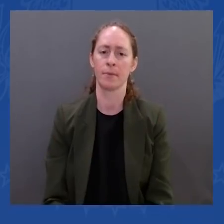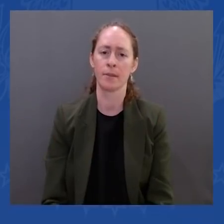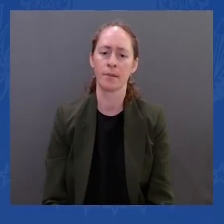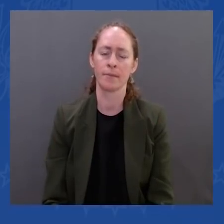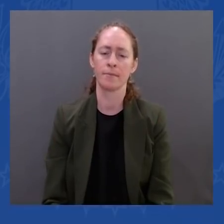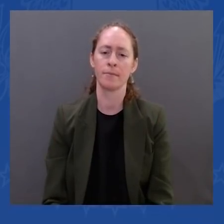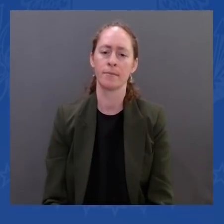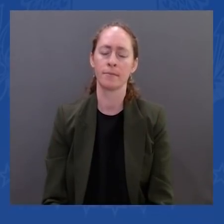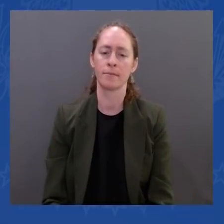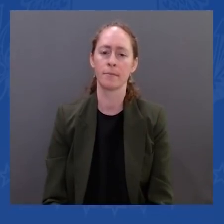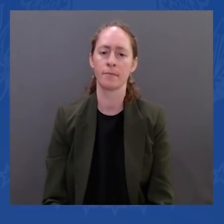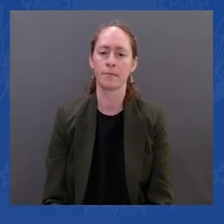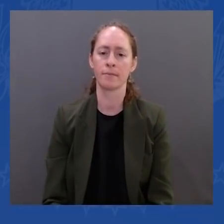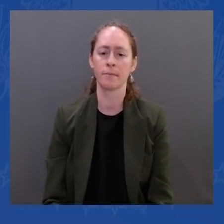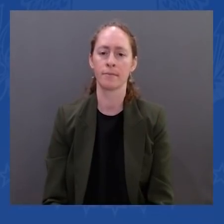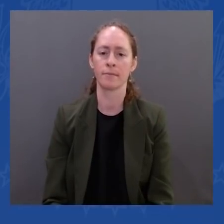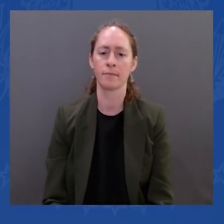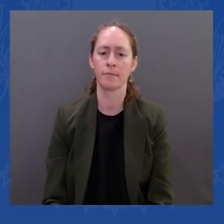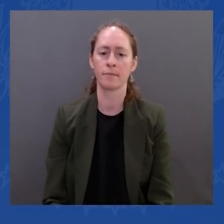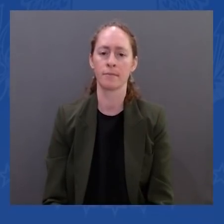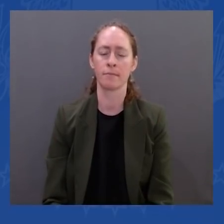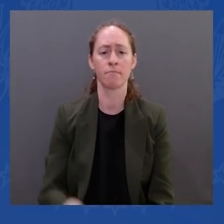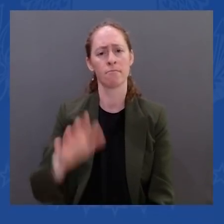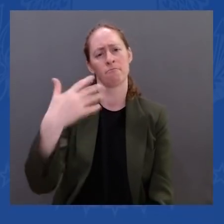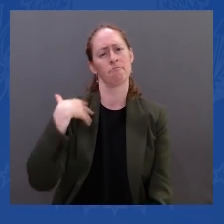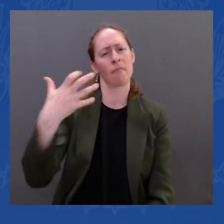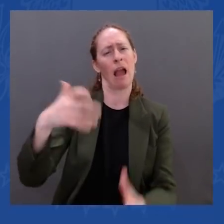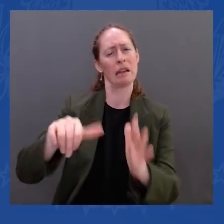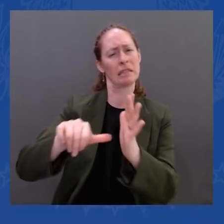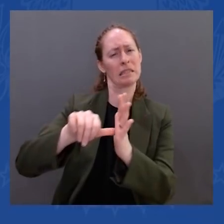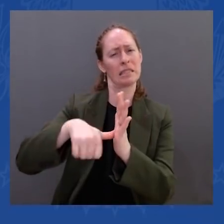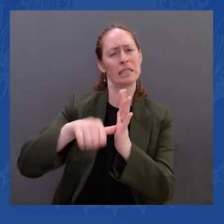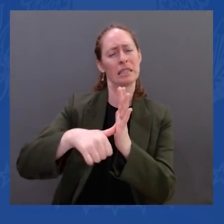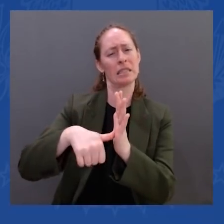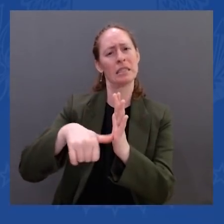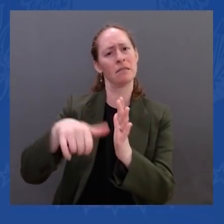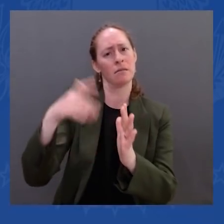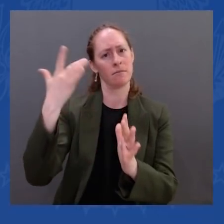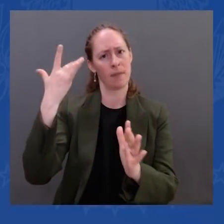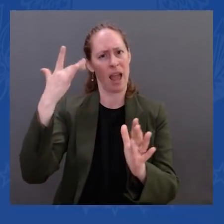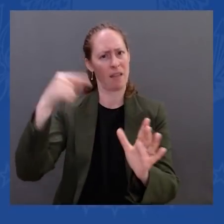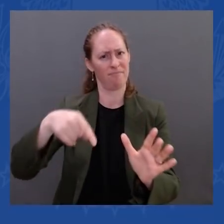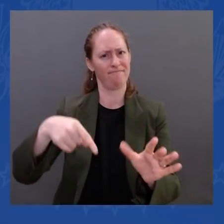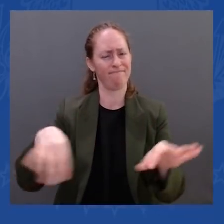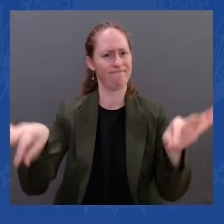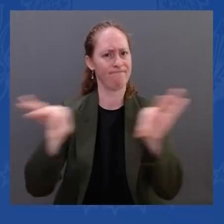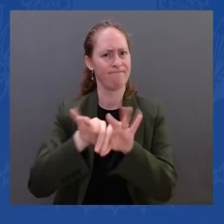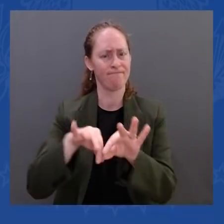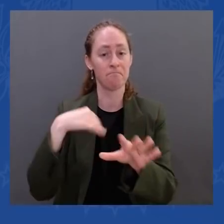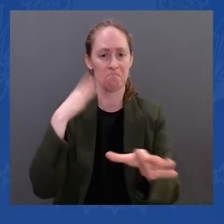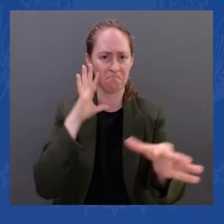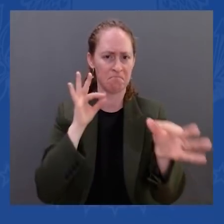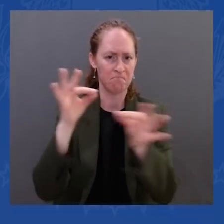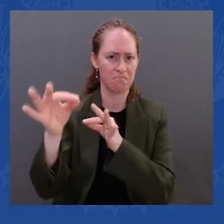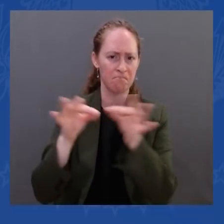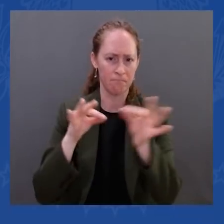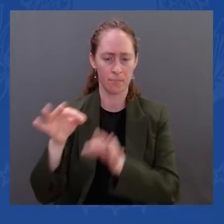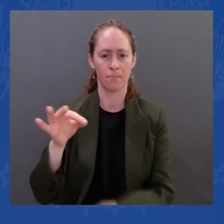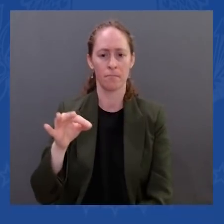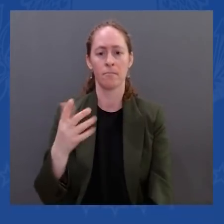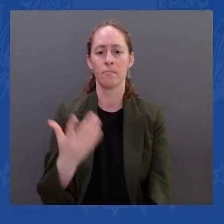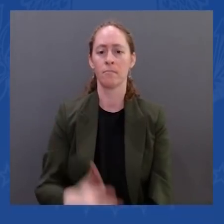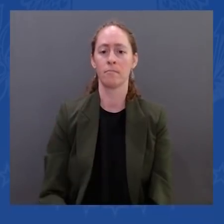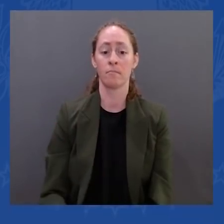that Putin pay a dear price for his barbarism in Ukraine: